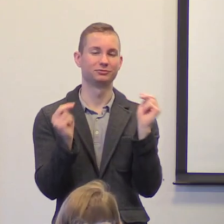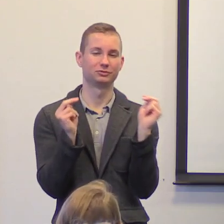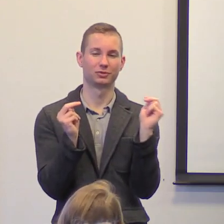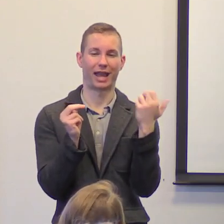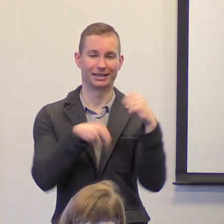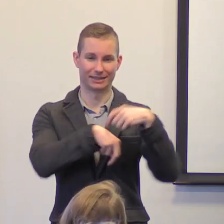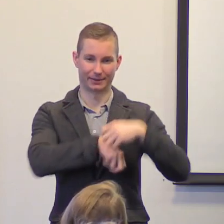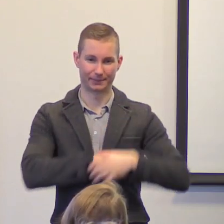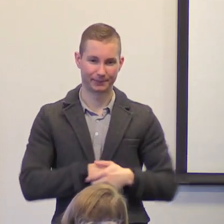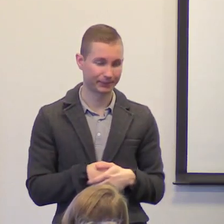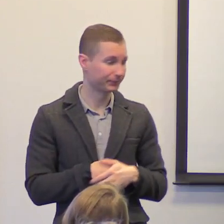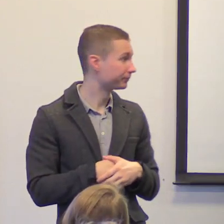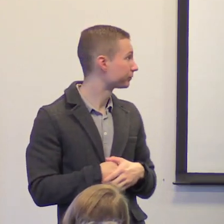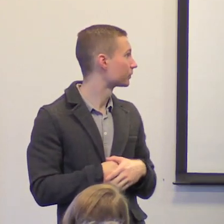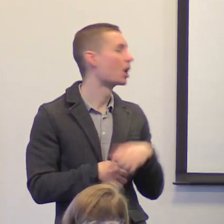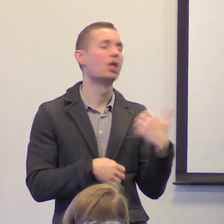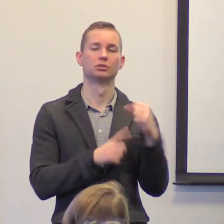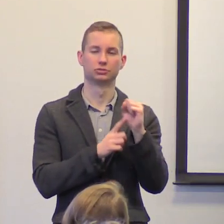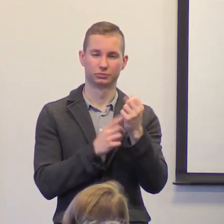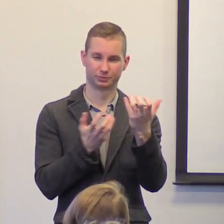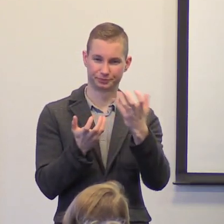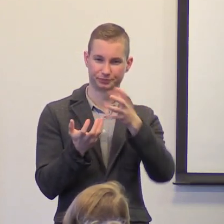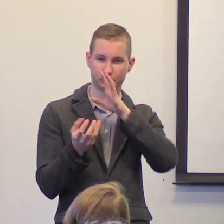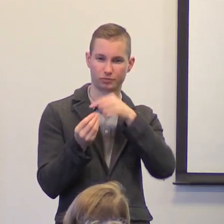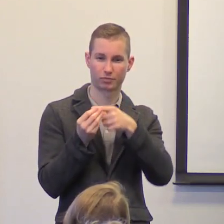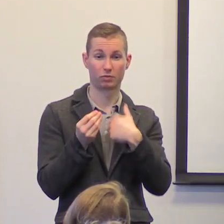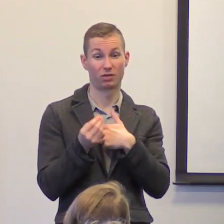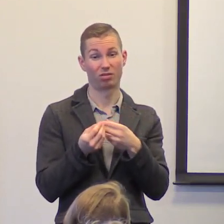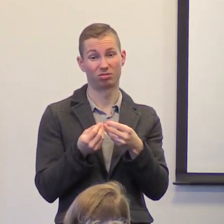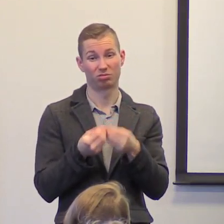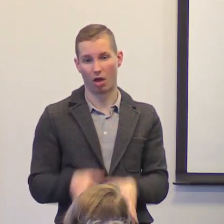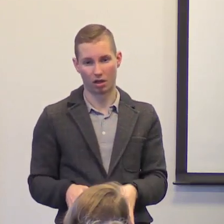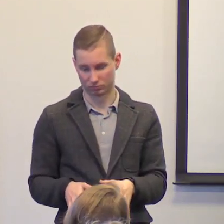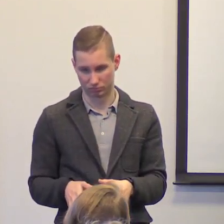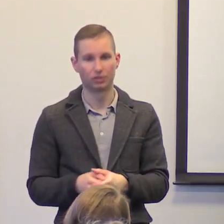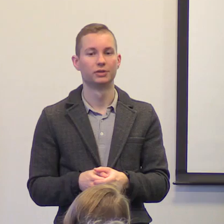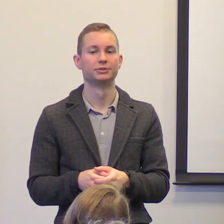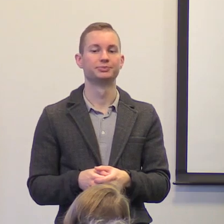One other case I want to tell you about, which we lost unfortunately, was on behalf of this